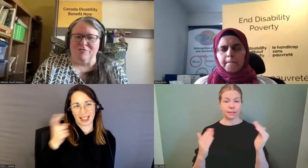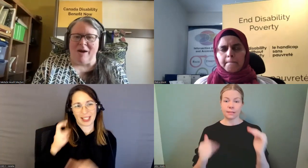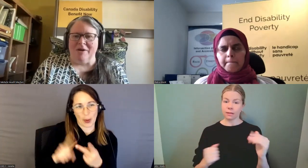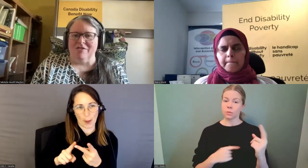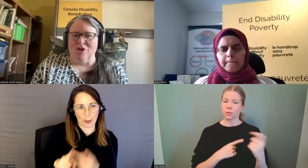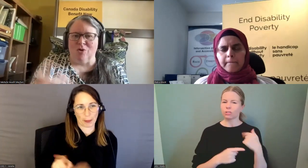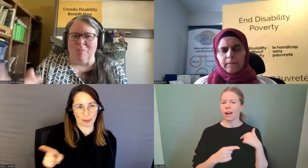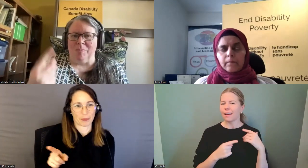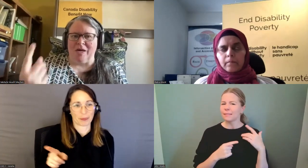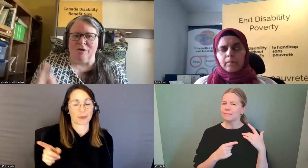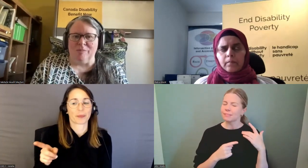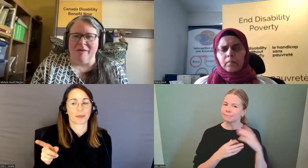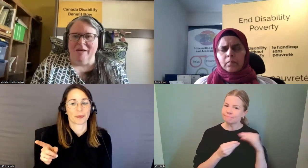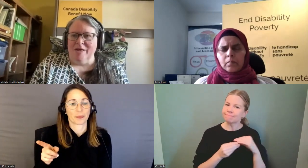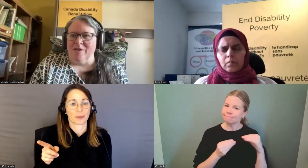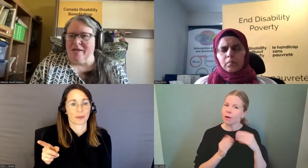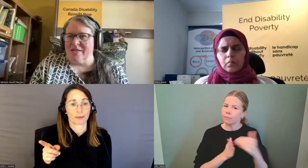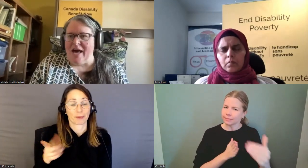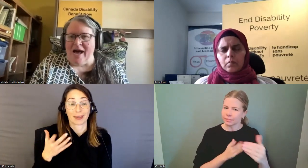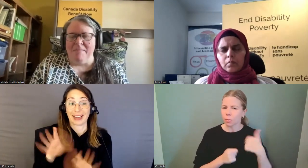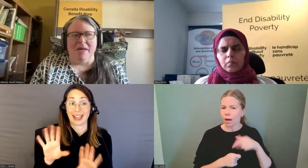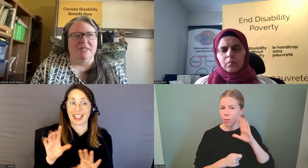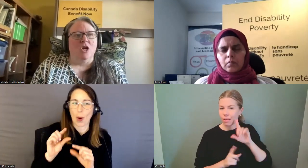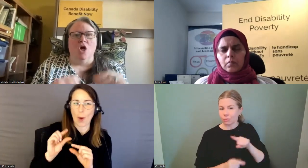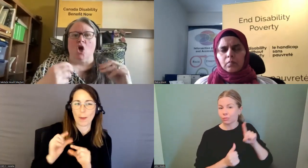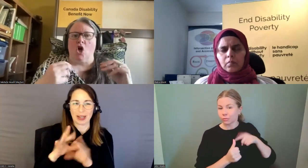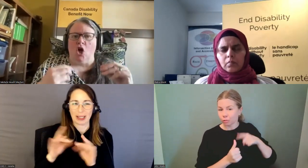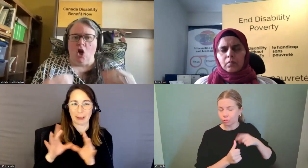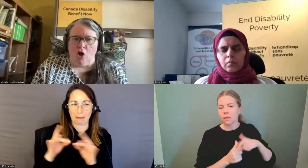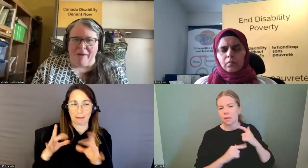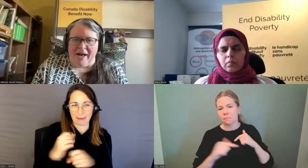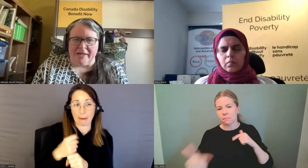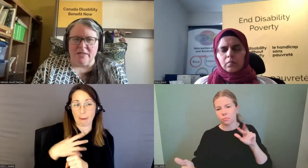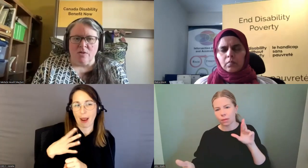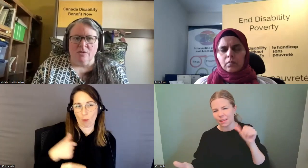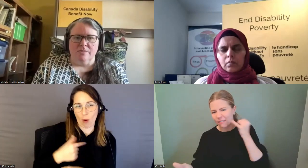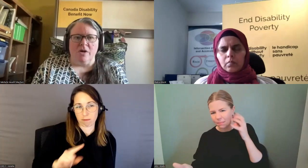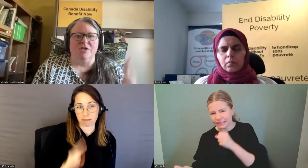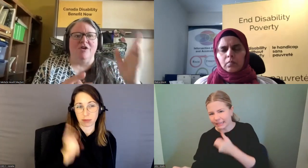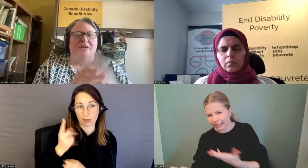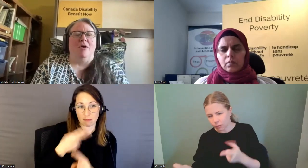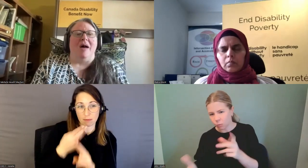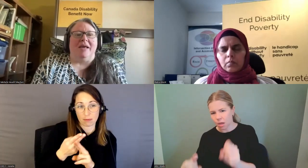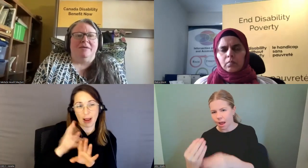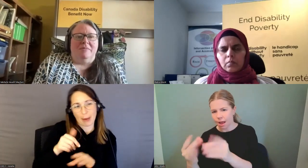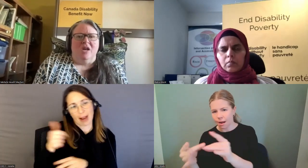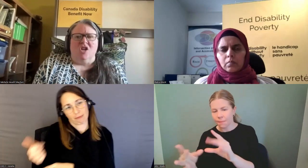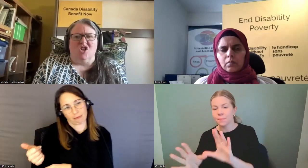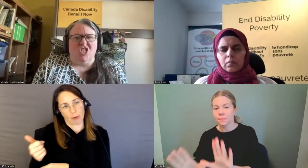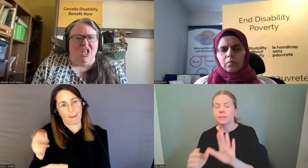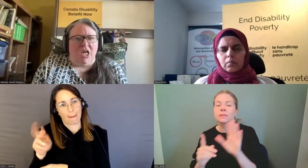I'LL GO FIRST, RABIA, AND YOU CAN PICK UP ON WHAT I MISSED. SORRY, GO AHEAD, MIKE.